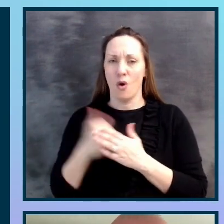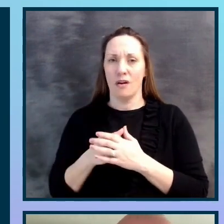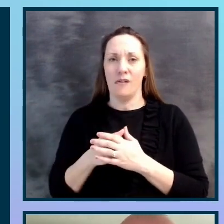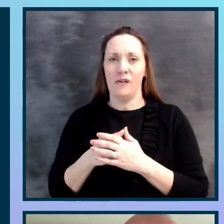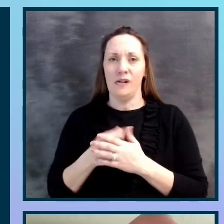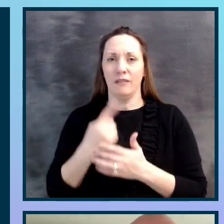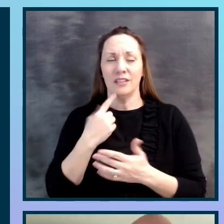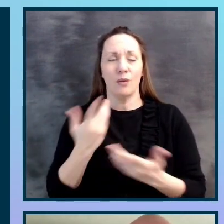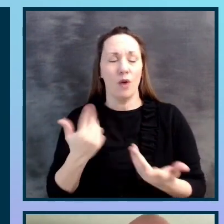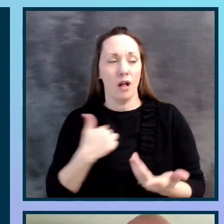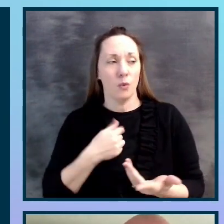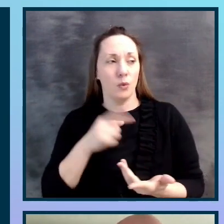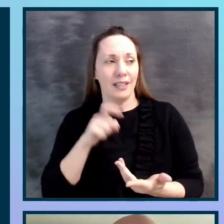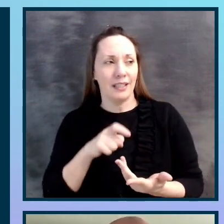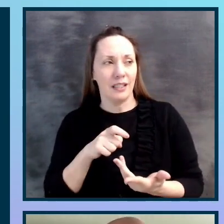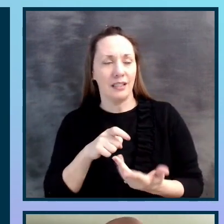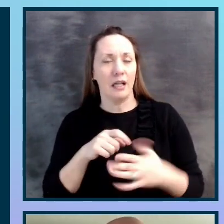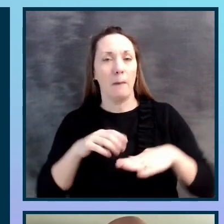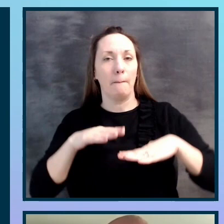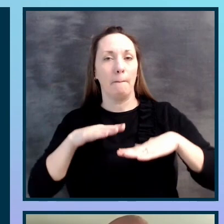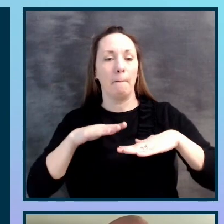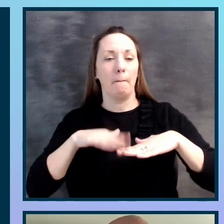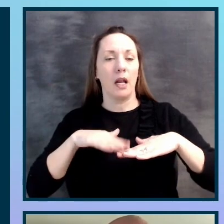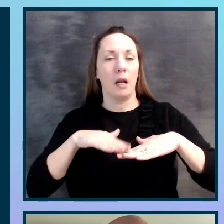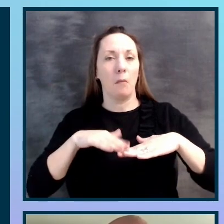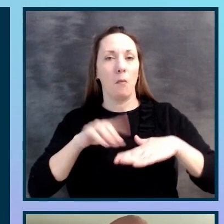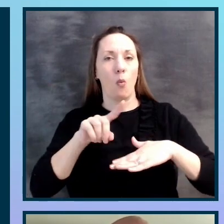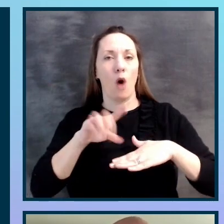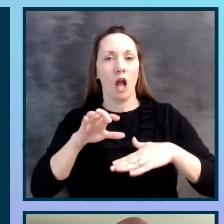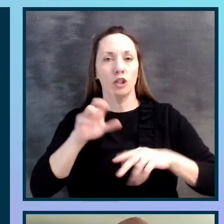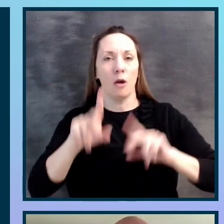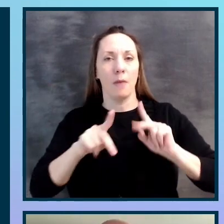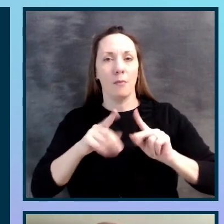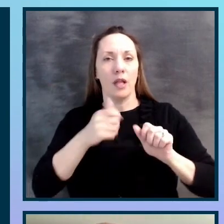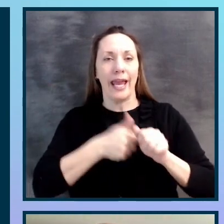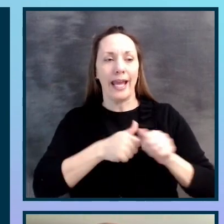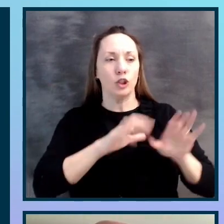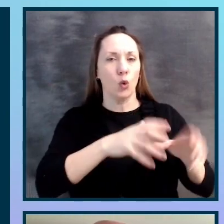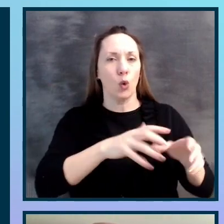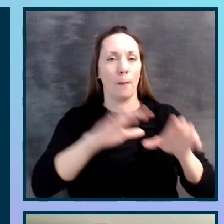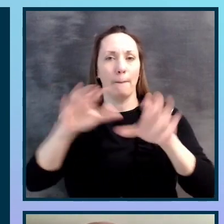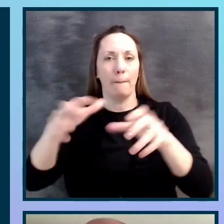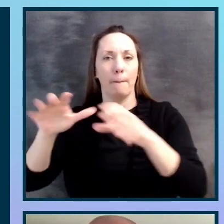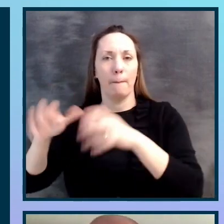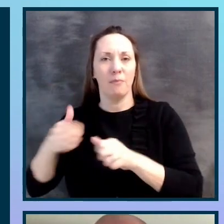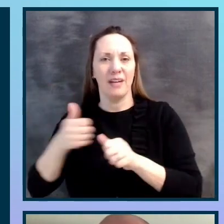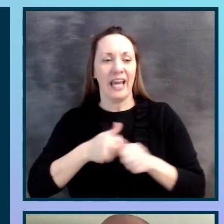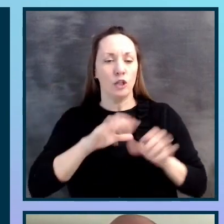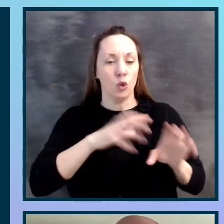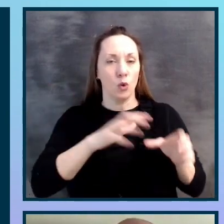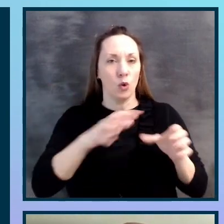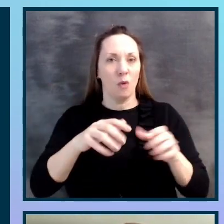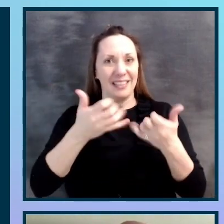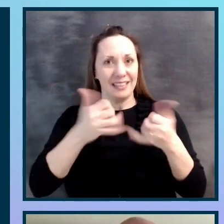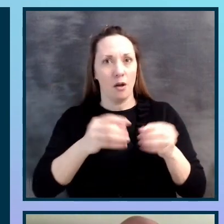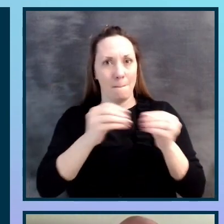"Well, we need minimum a hundred people within each of those groups." And within each of those groups, there's sort of subgroups as well of condition